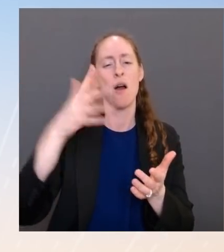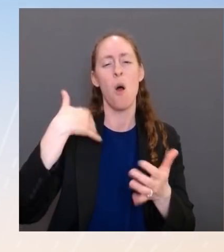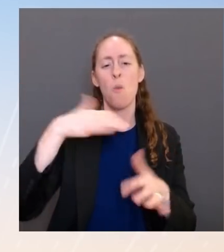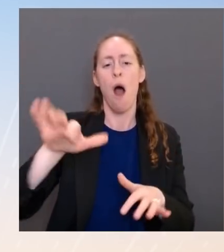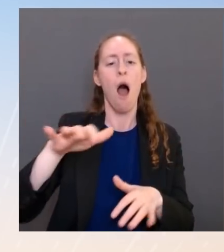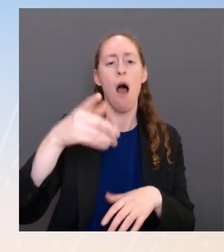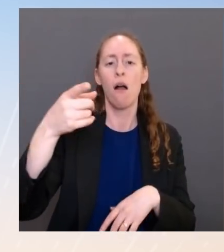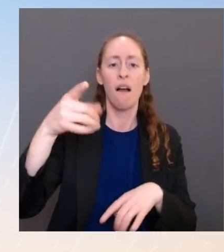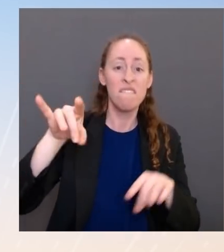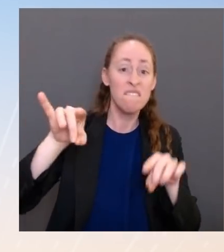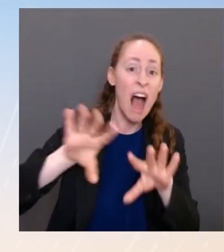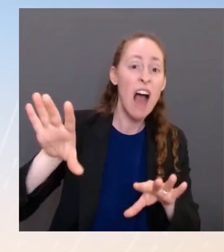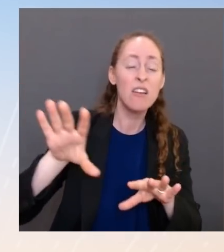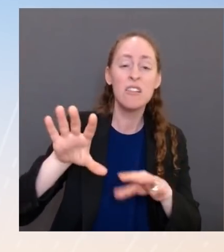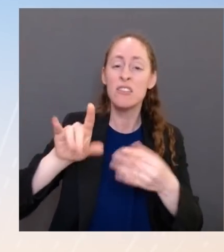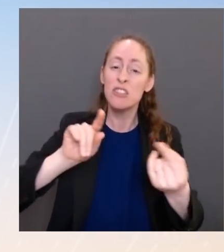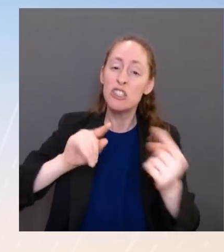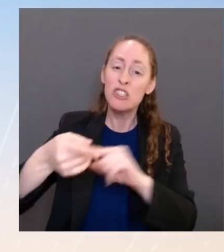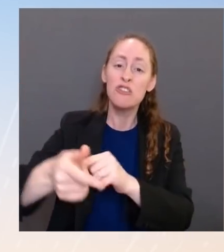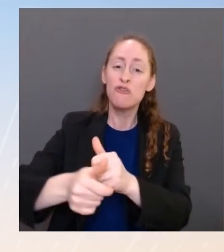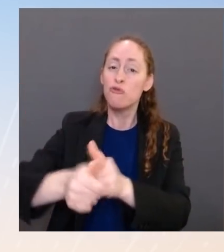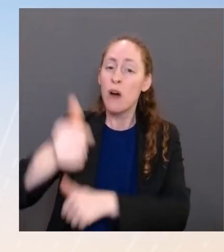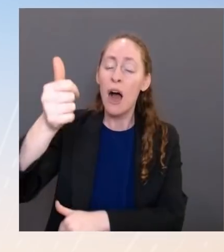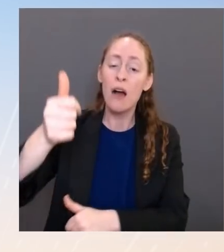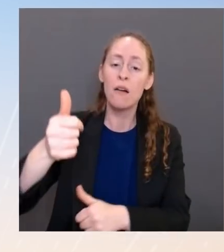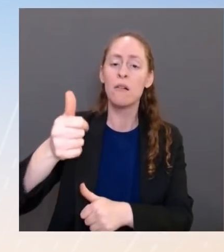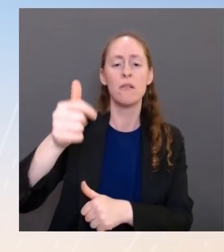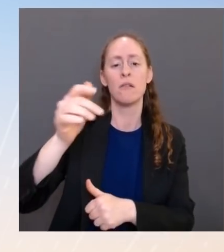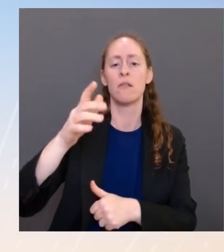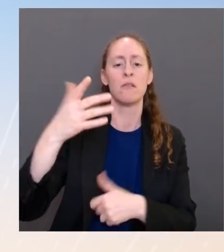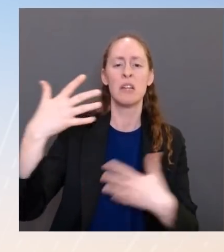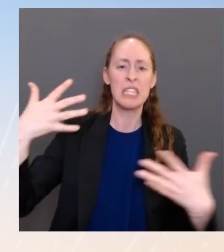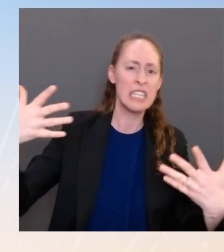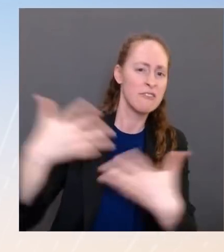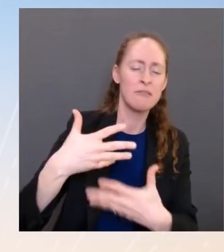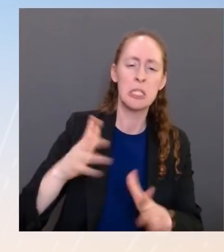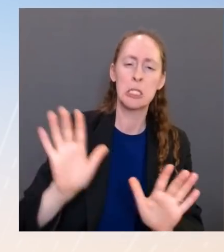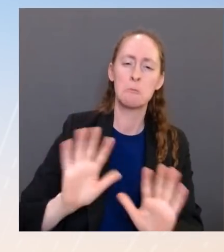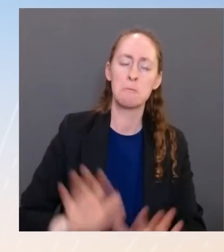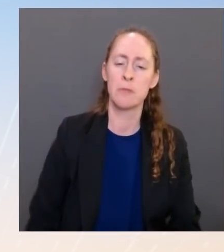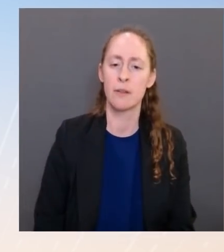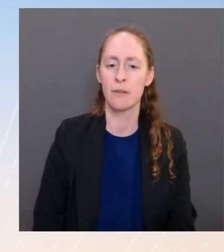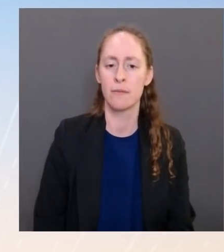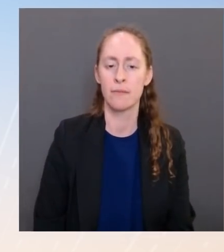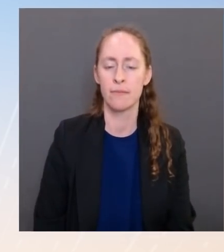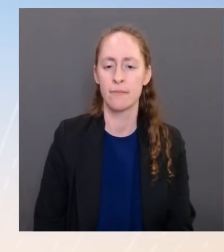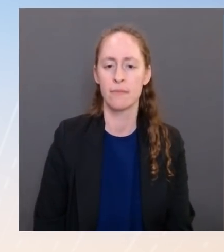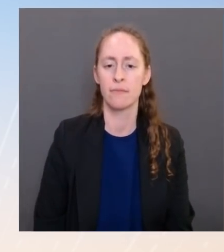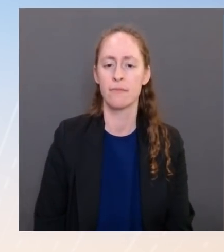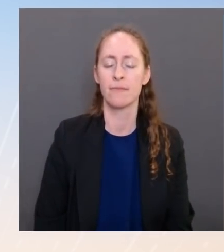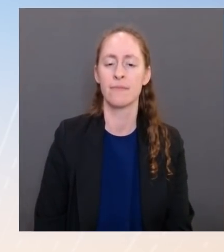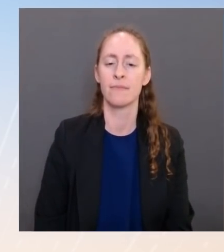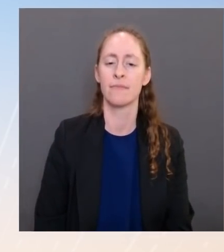and that those are not effective means. The Press: Do you consider sidewalk chalk vandalism? Ms. Psaki: I'll let others define that. But there are lots of ways to peaceful protest.